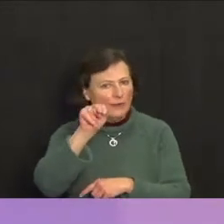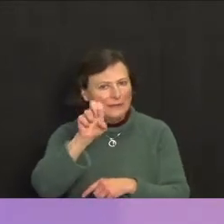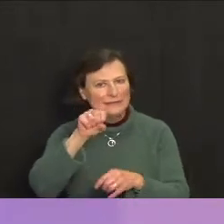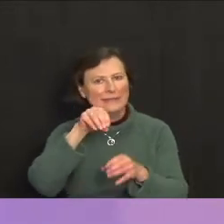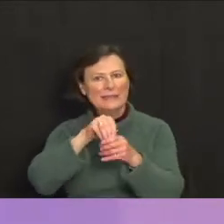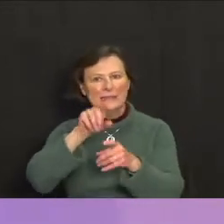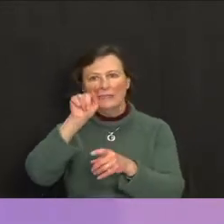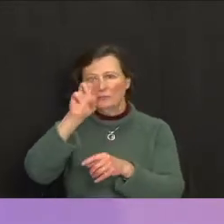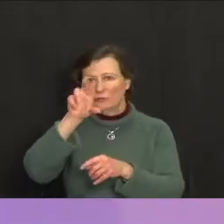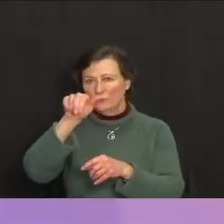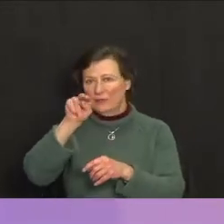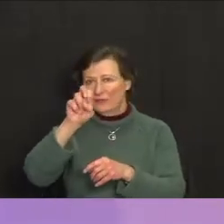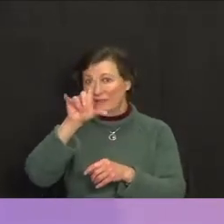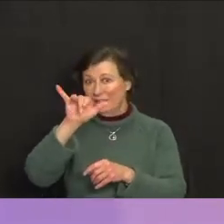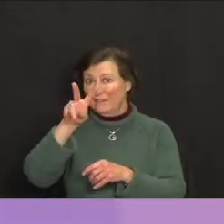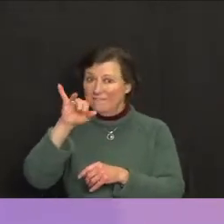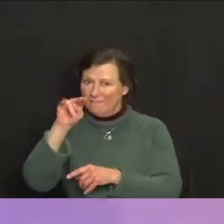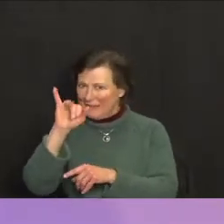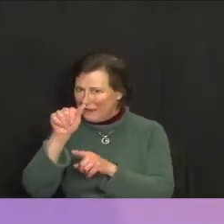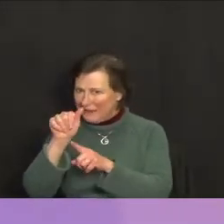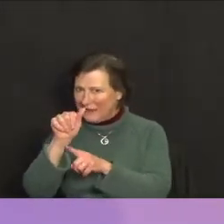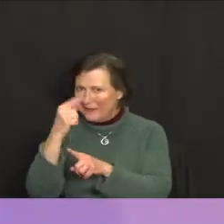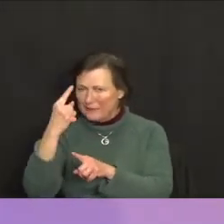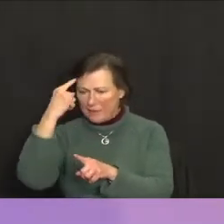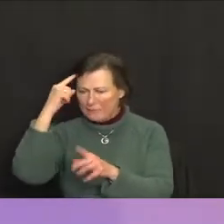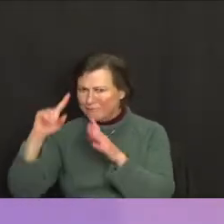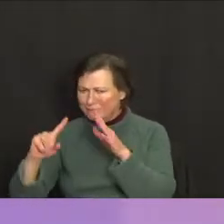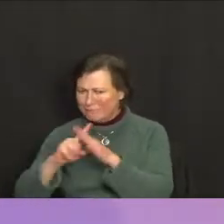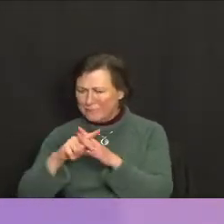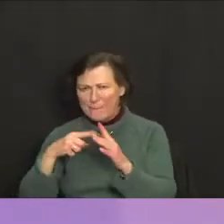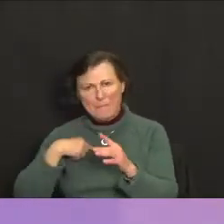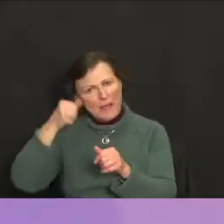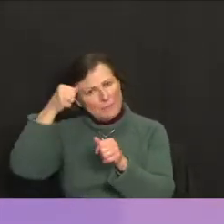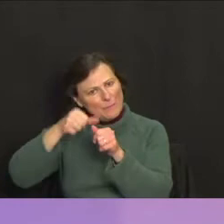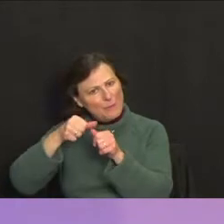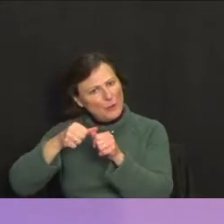something tickled my memory. Wasn't there an anthropologist who'd done